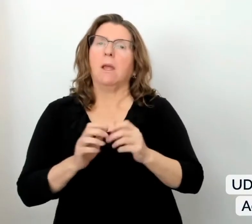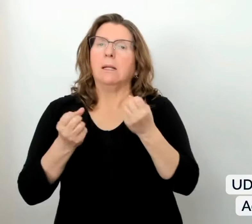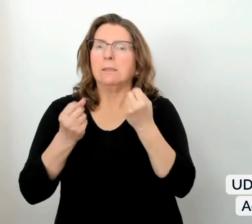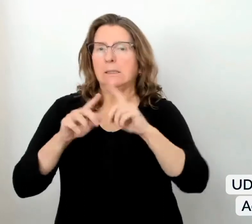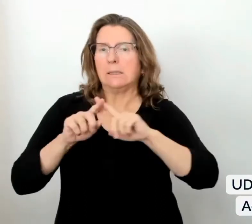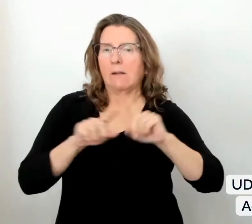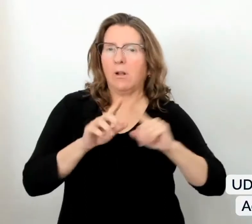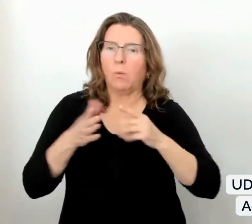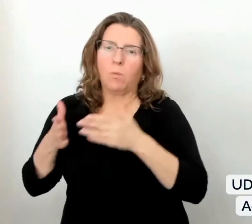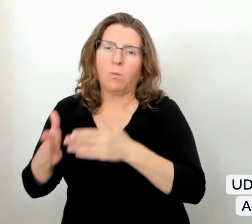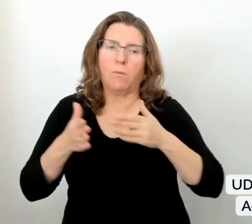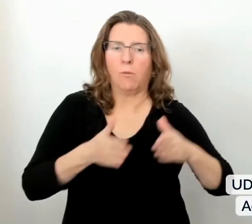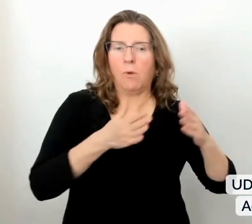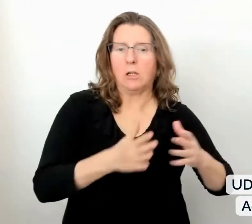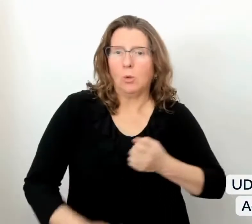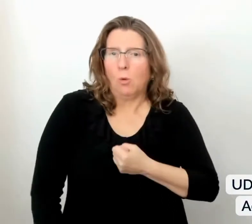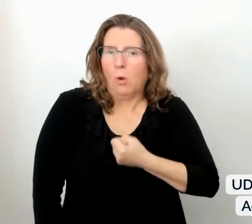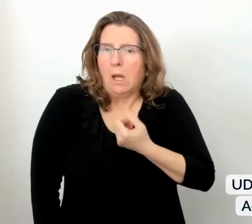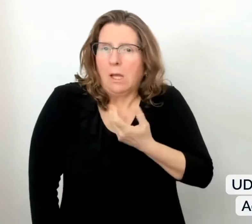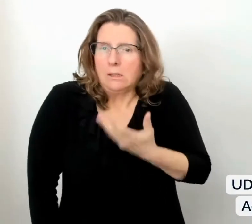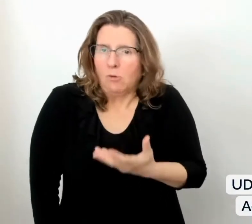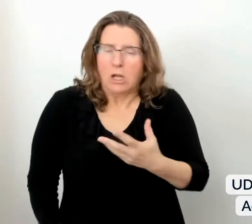One was 'multiple means of action and expression.'